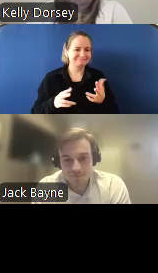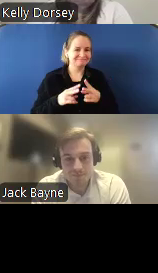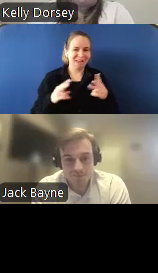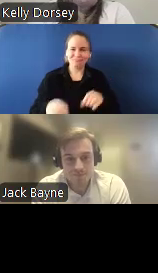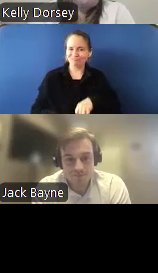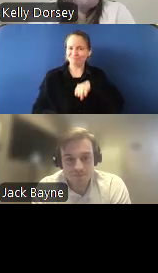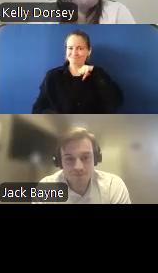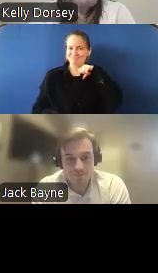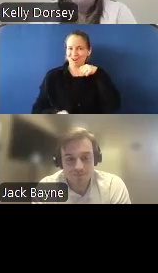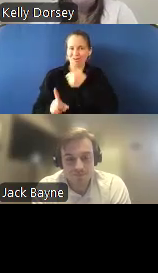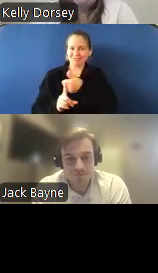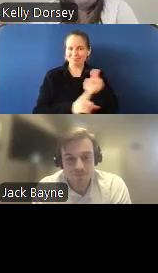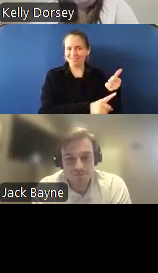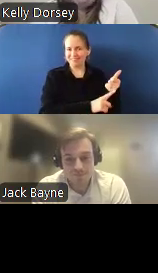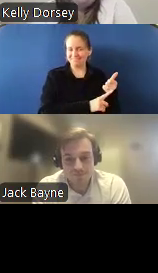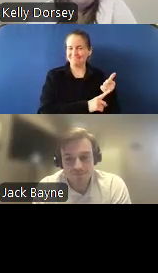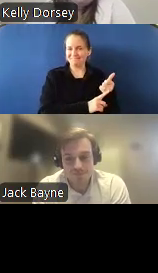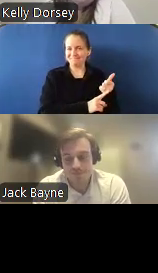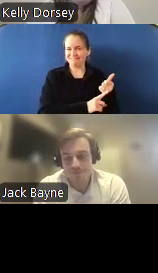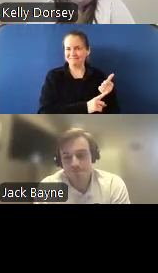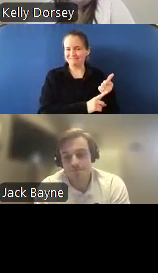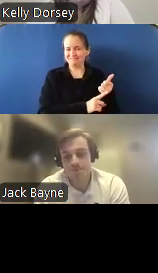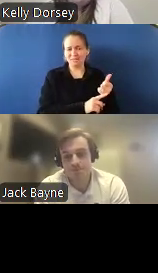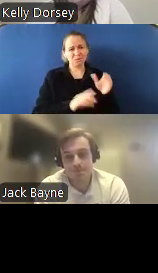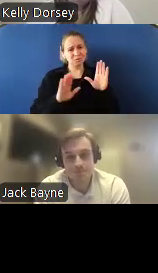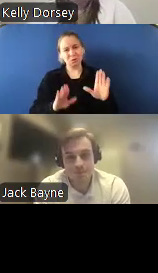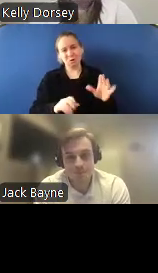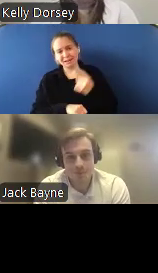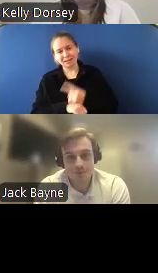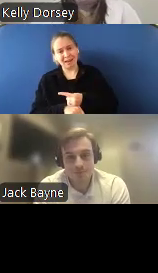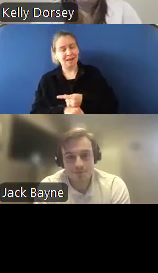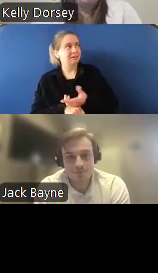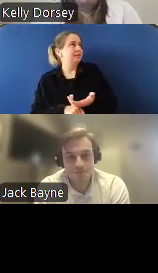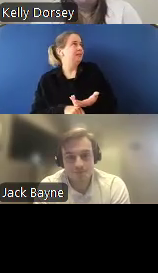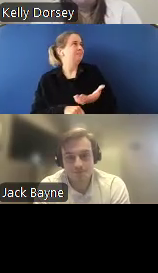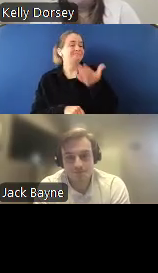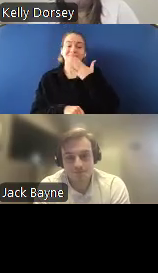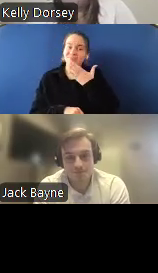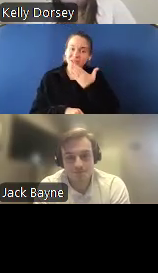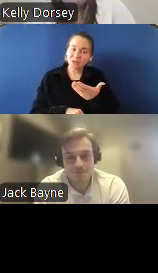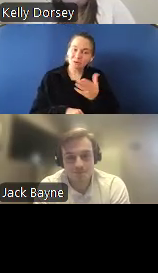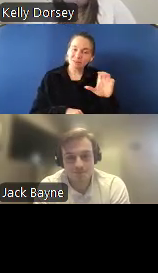themselves. Yeah, it was a great day. I thank you guys at the Carroll Tech,